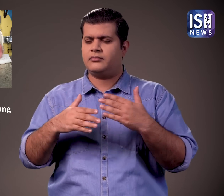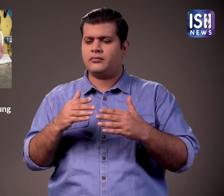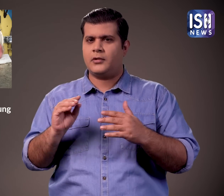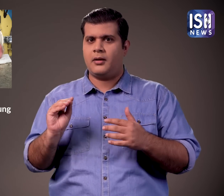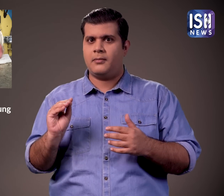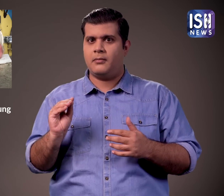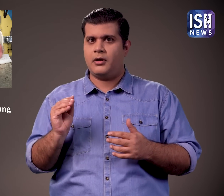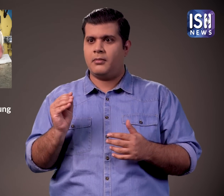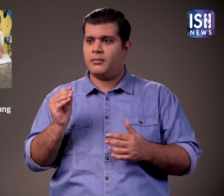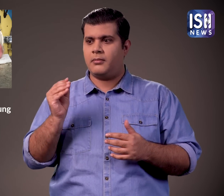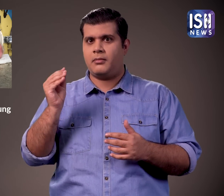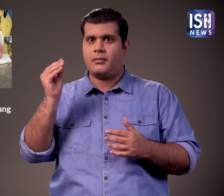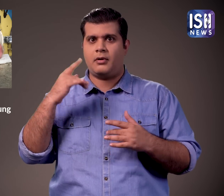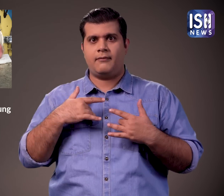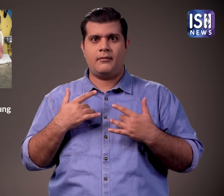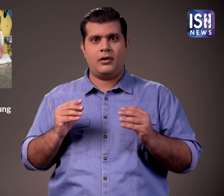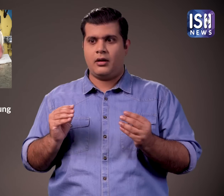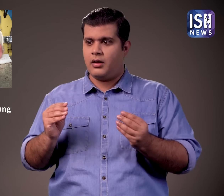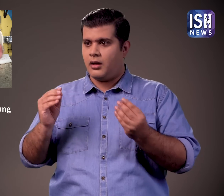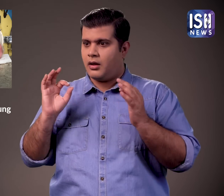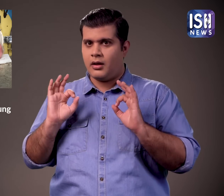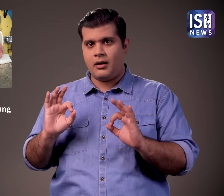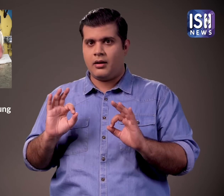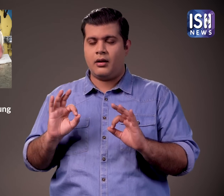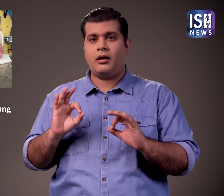After a few days, his condition began to improve and showed signs of recovery.